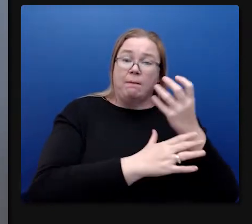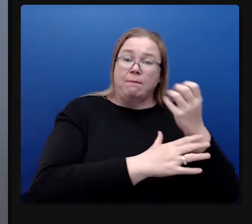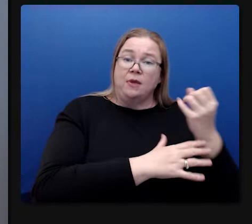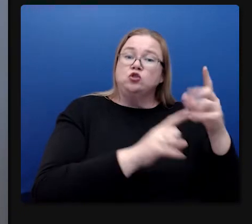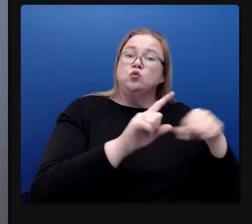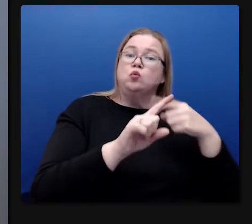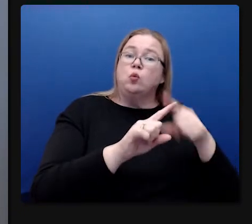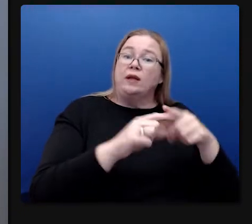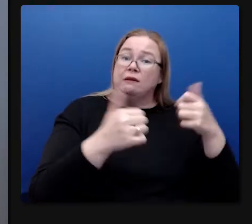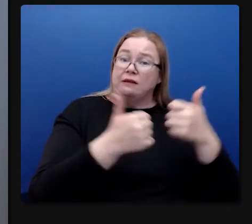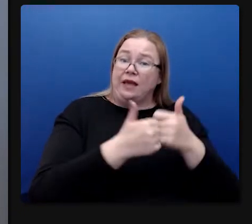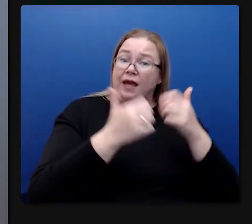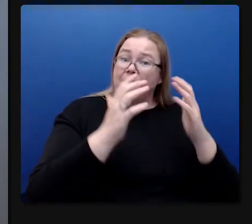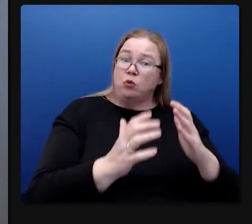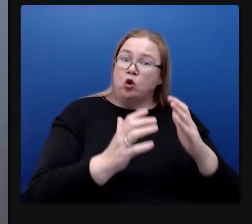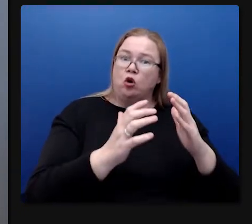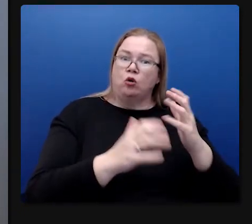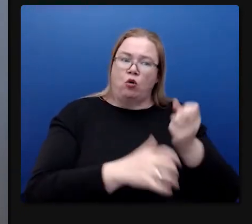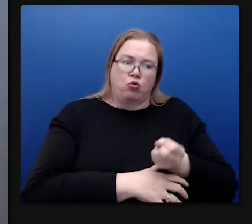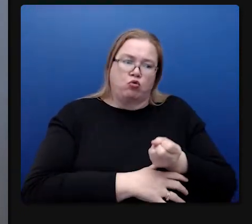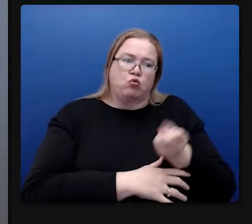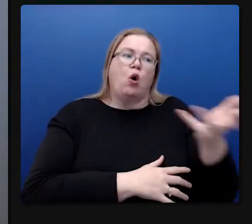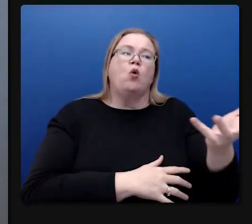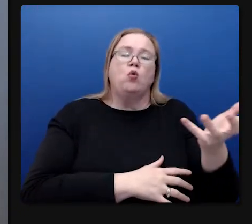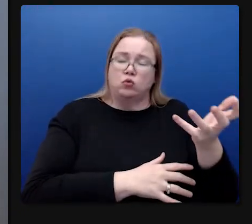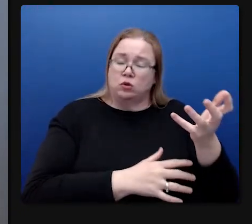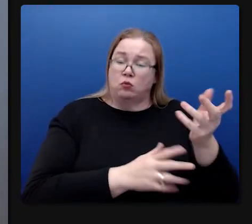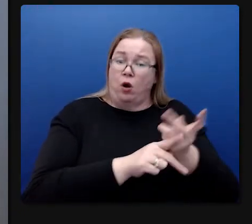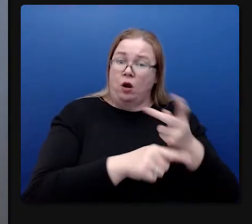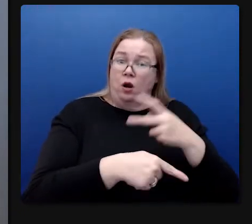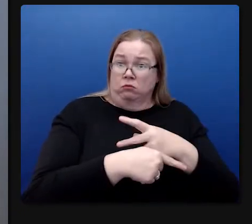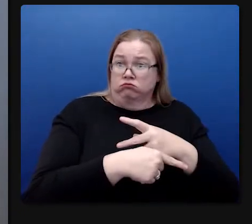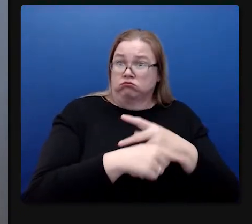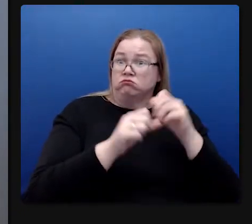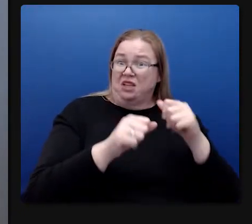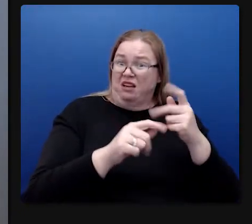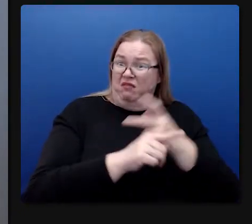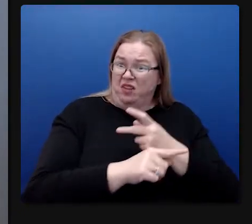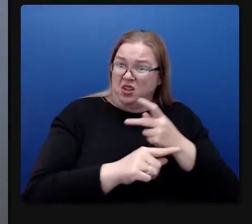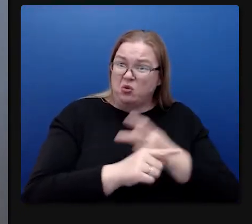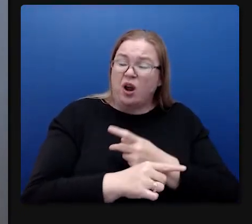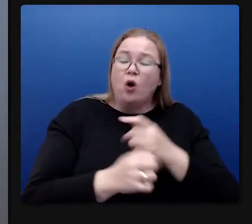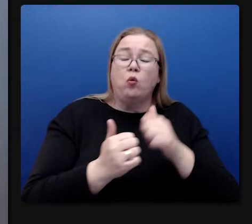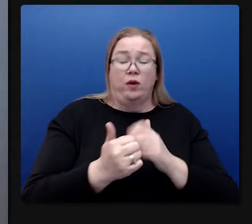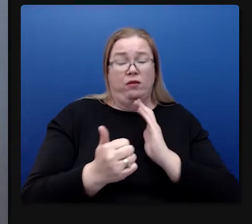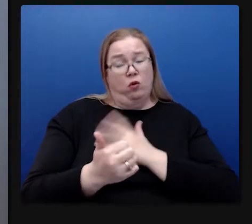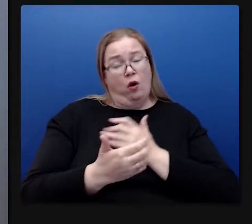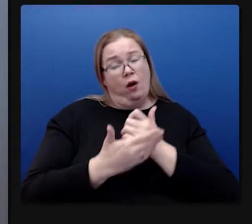when a gamer discards their product. Are they able to figure out, with our help,